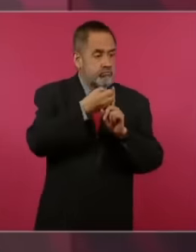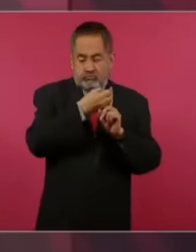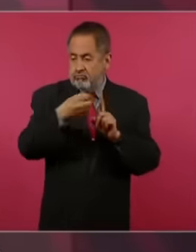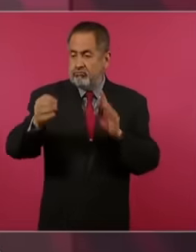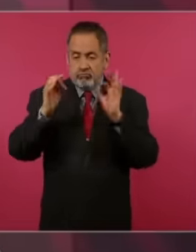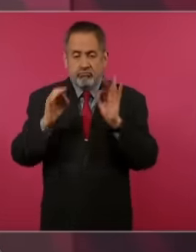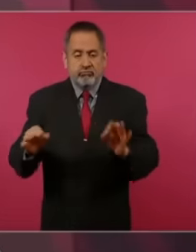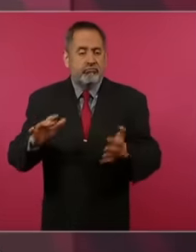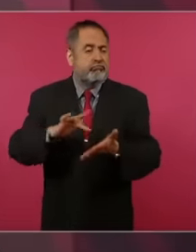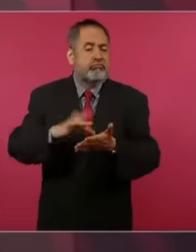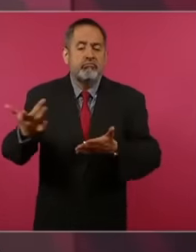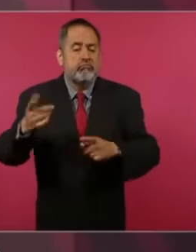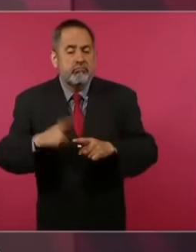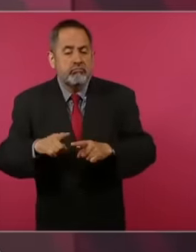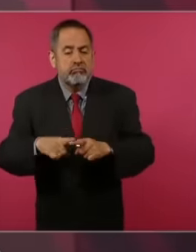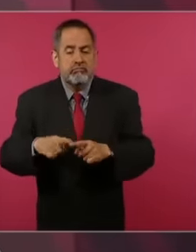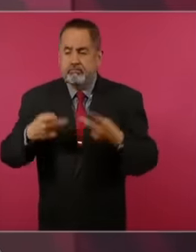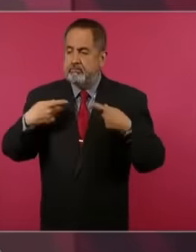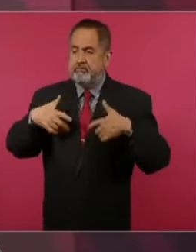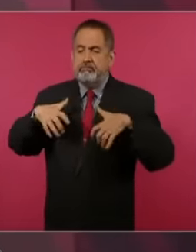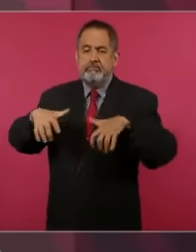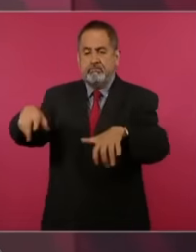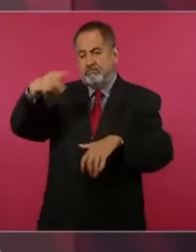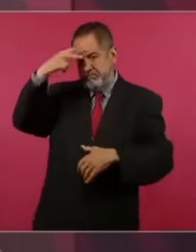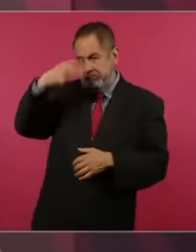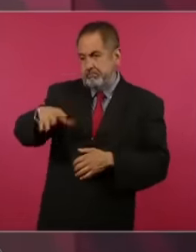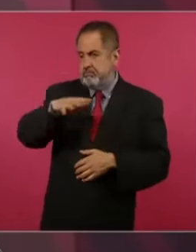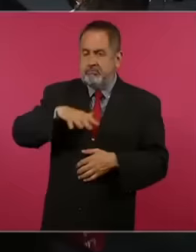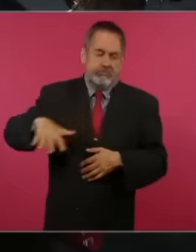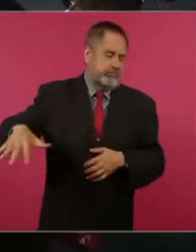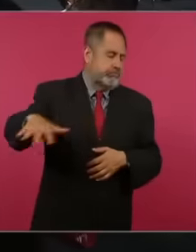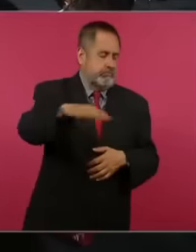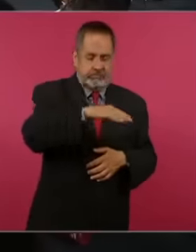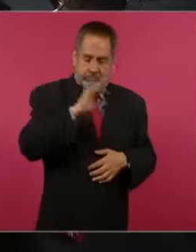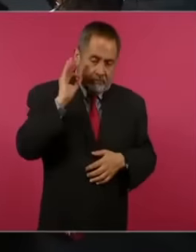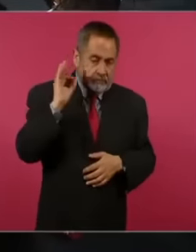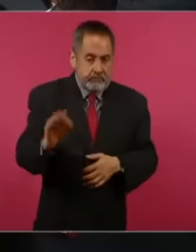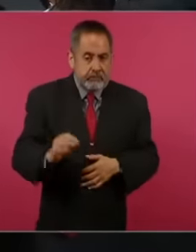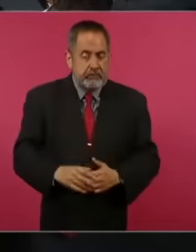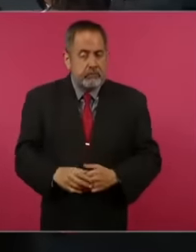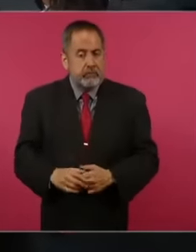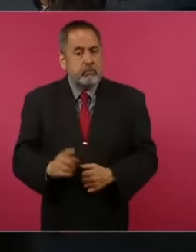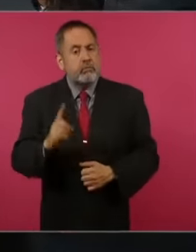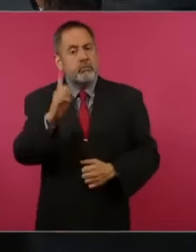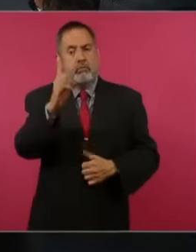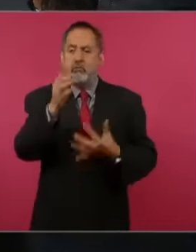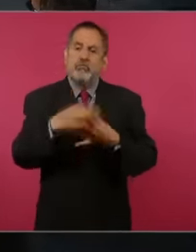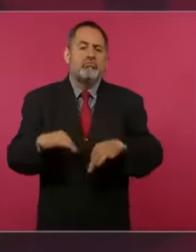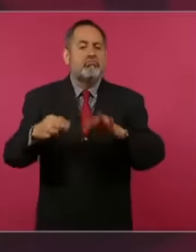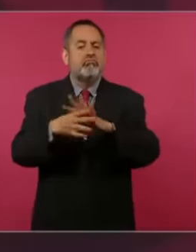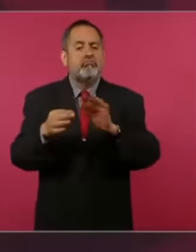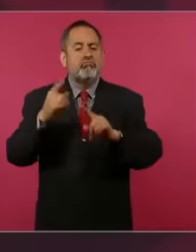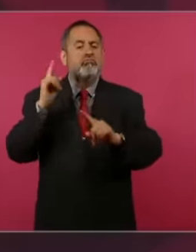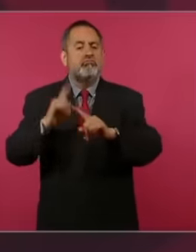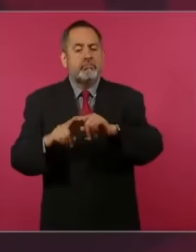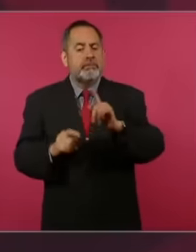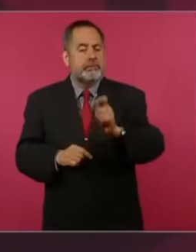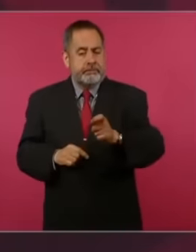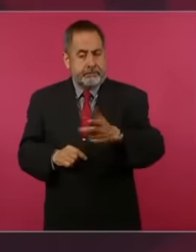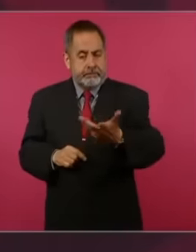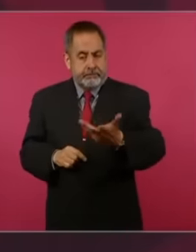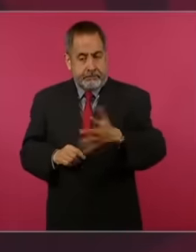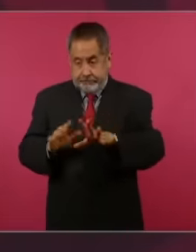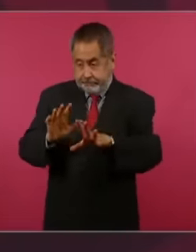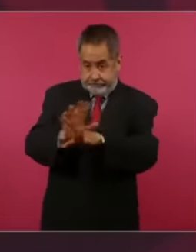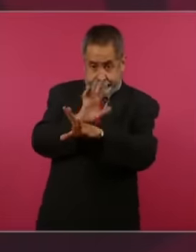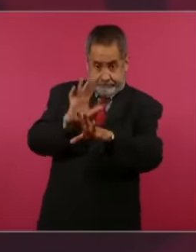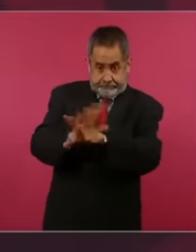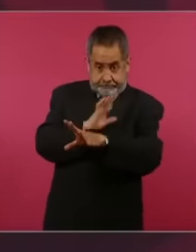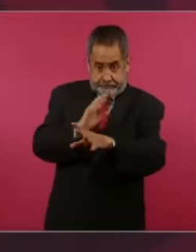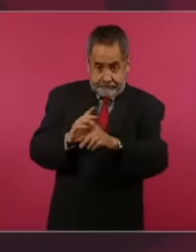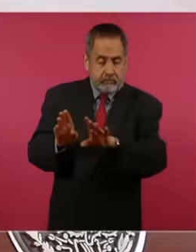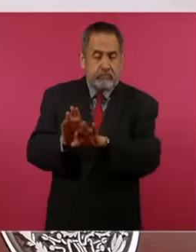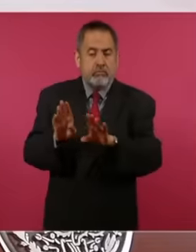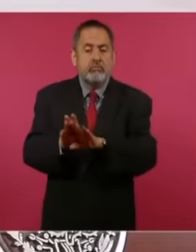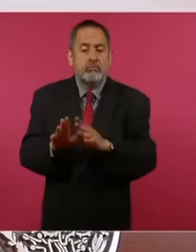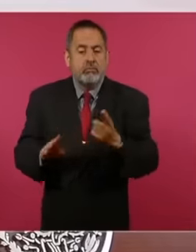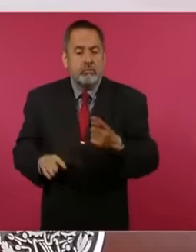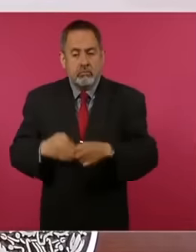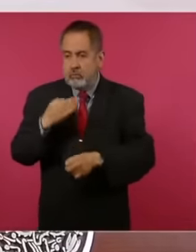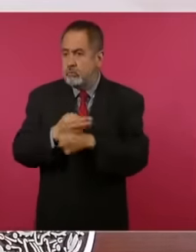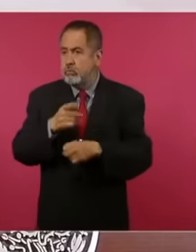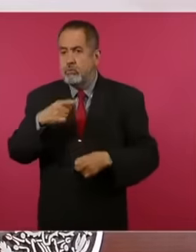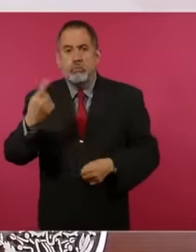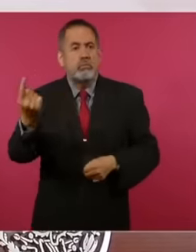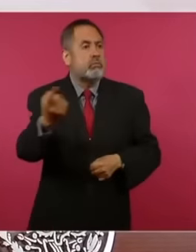Mexicans. The most important thing of all is that the changes are taking place peacefully,